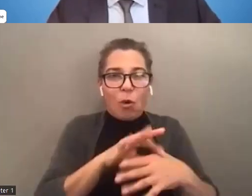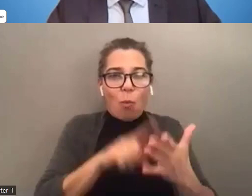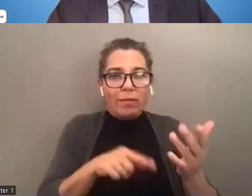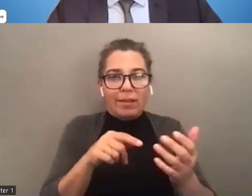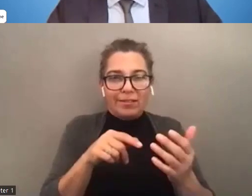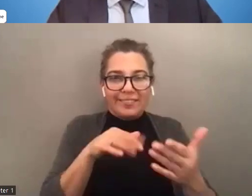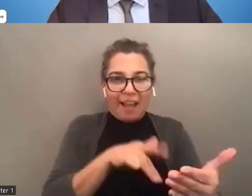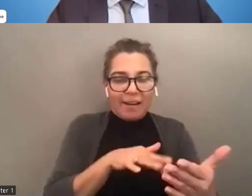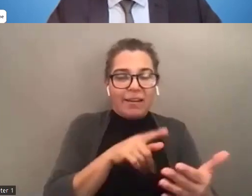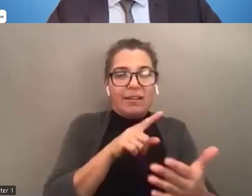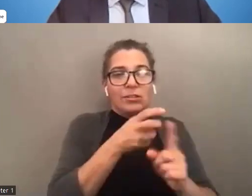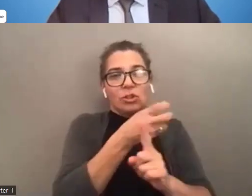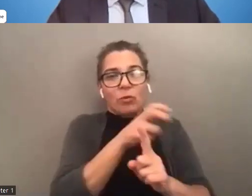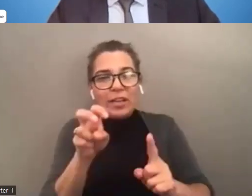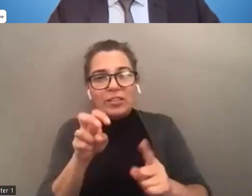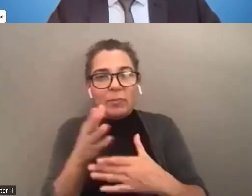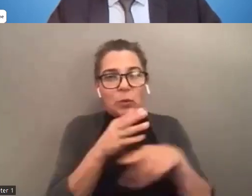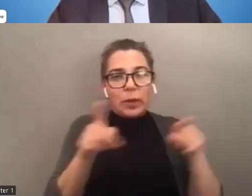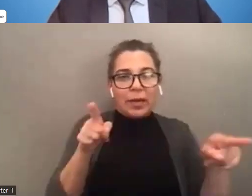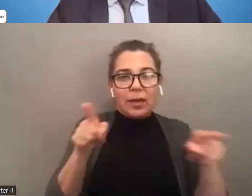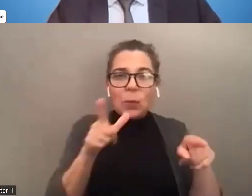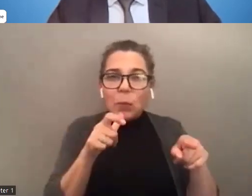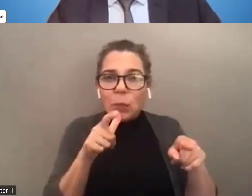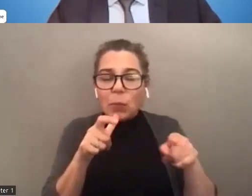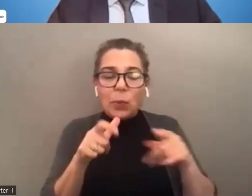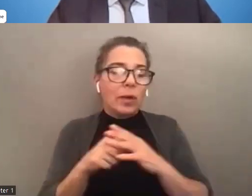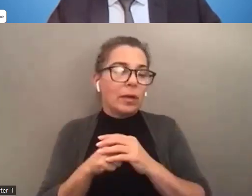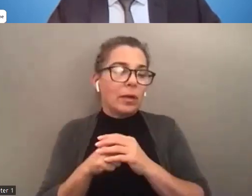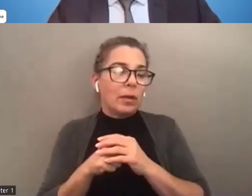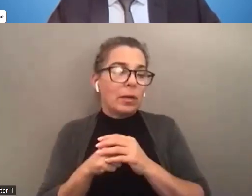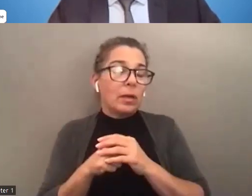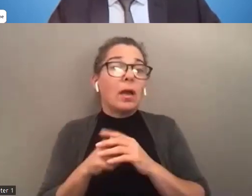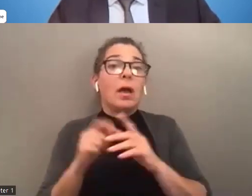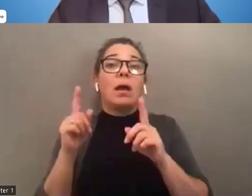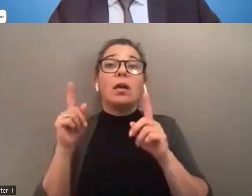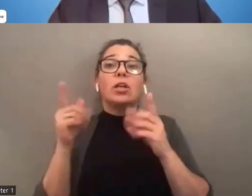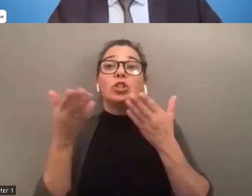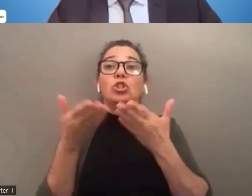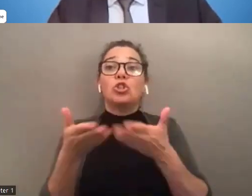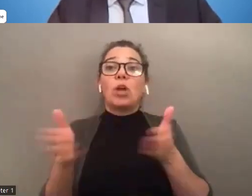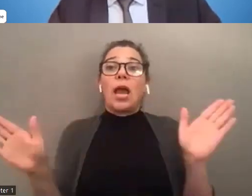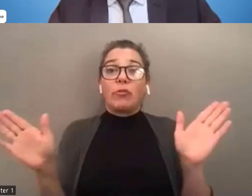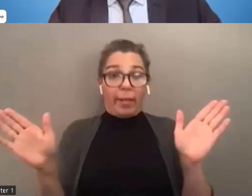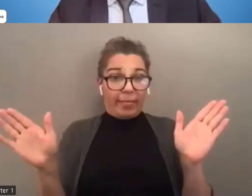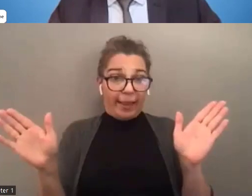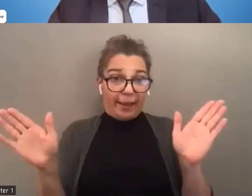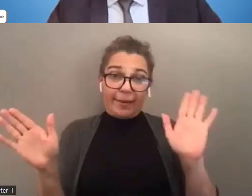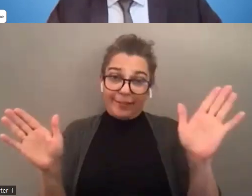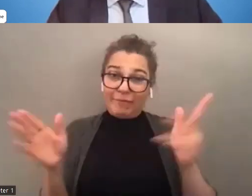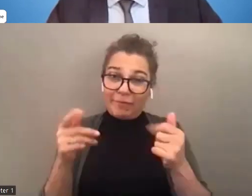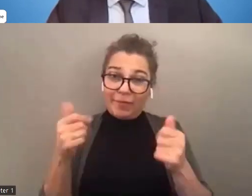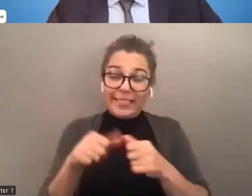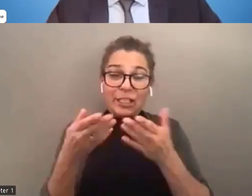and who it's between. But in general, the points that I think we've made in the supplemental information